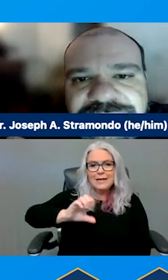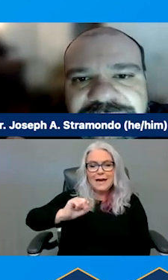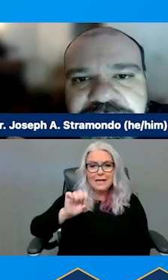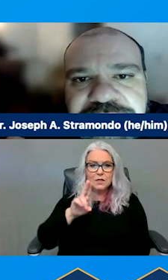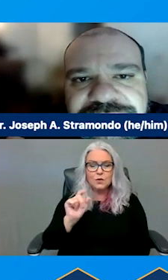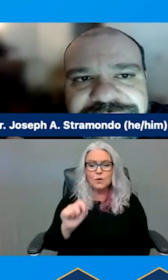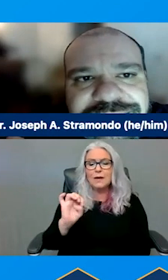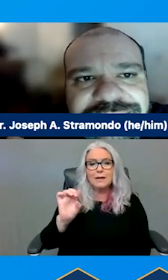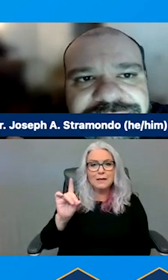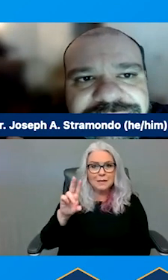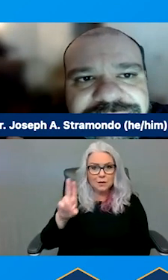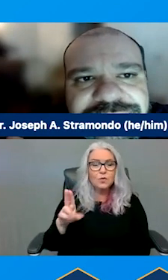continue the conversation. And